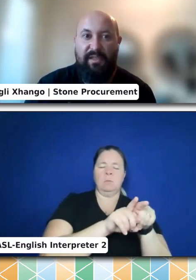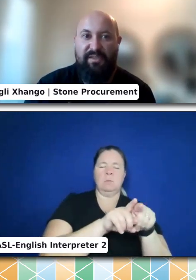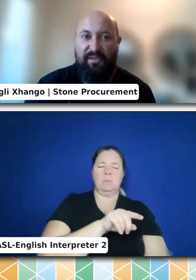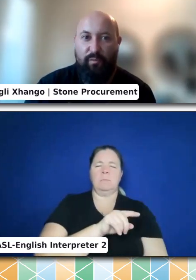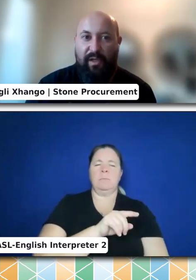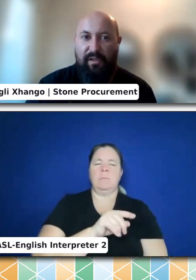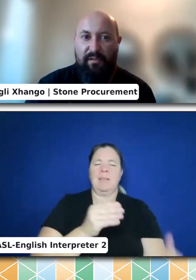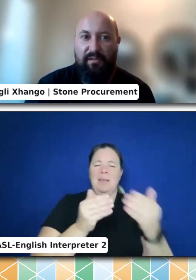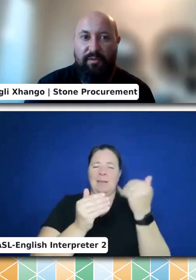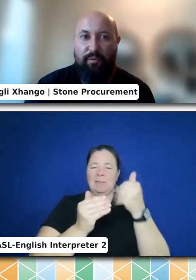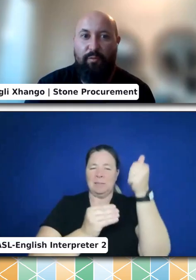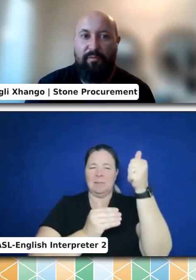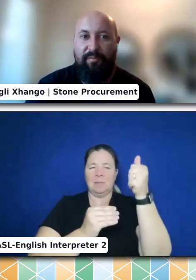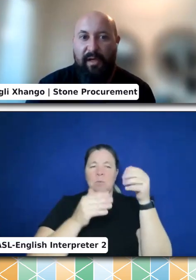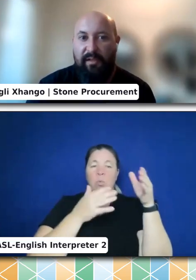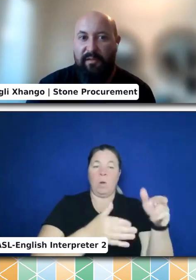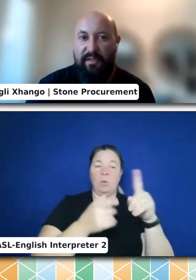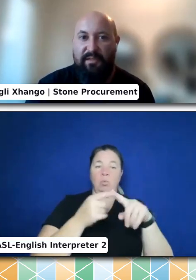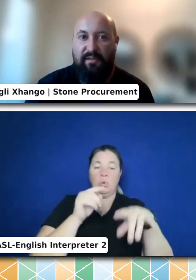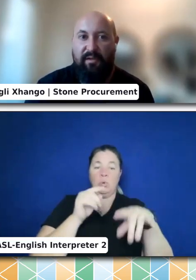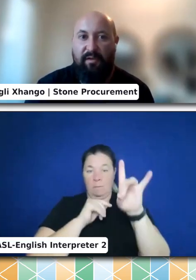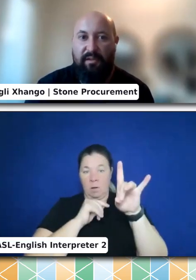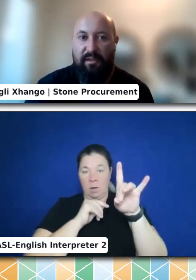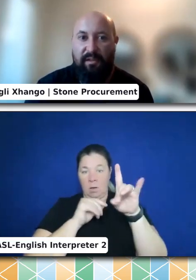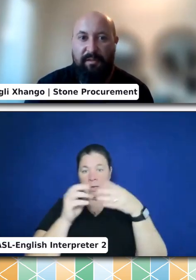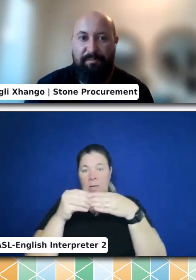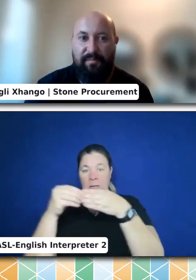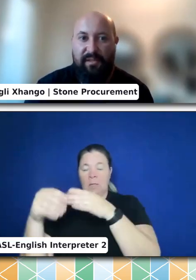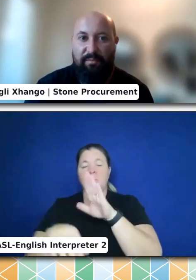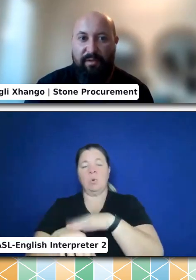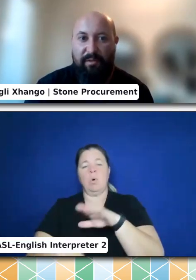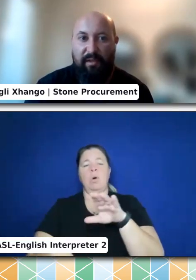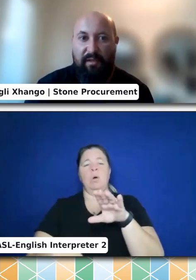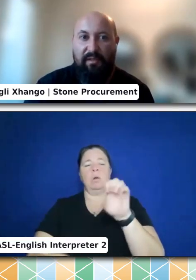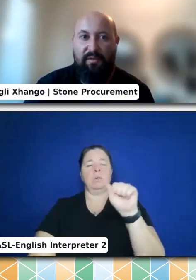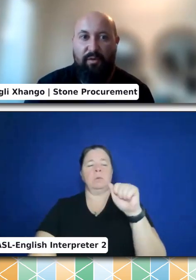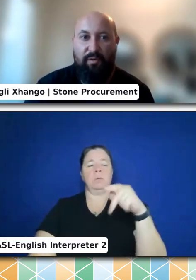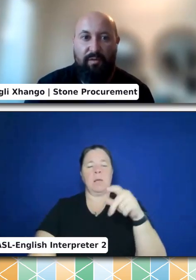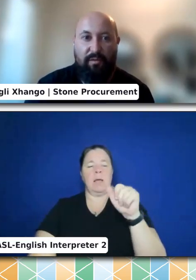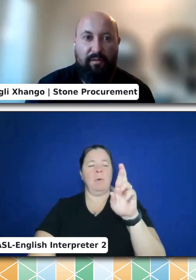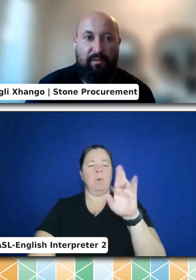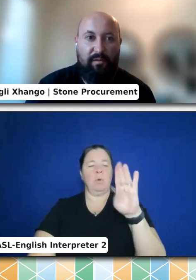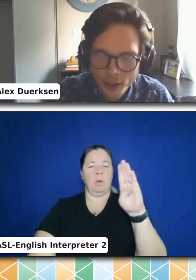Easiest way to find leads on South Pariba. So… Yep.